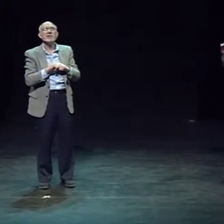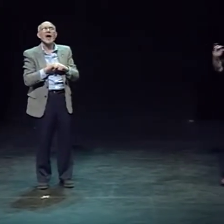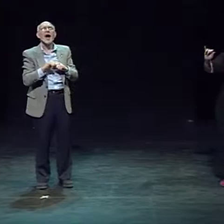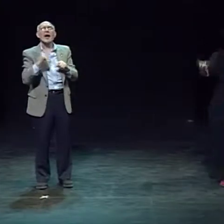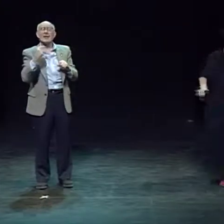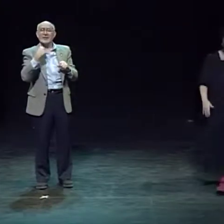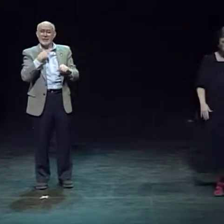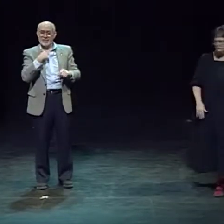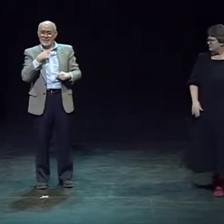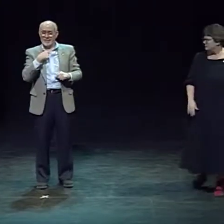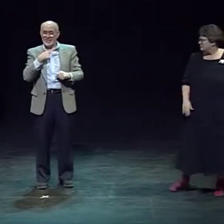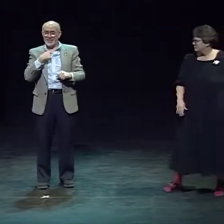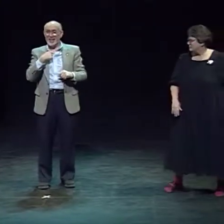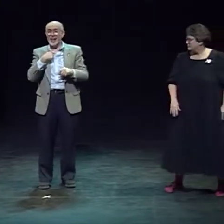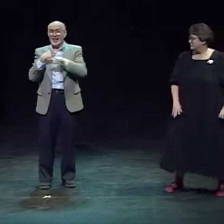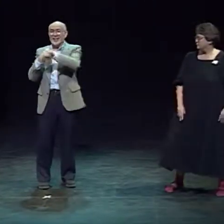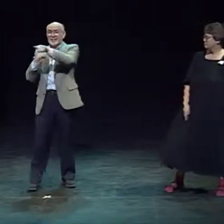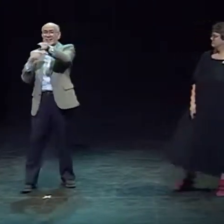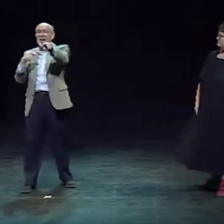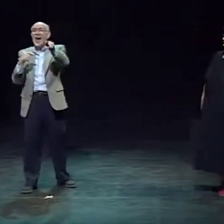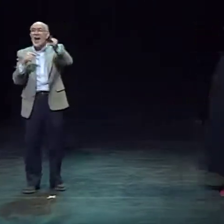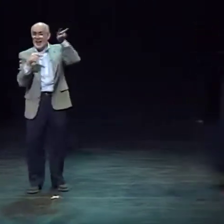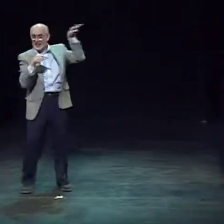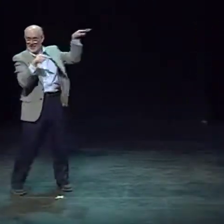THAT'S TRUE. BUT...